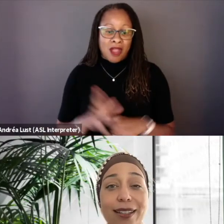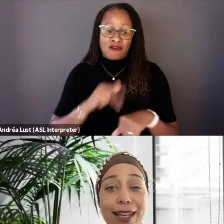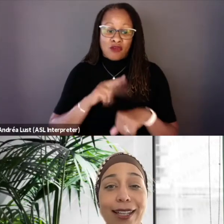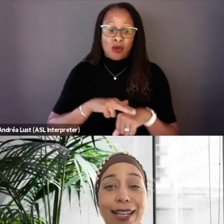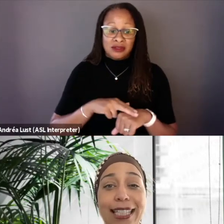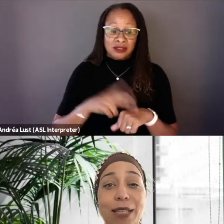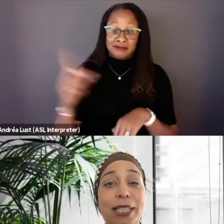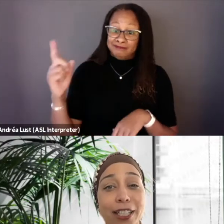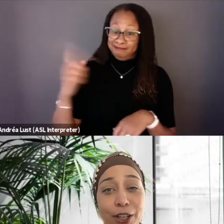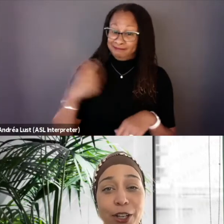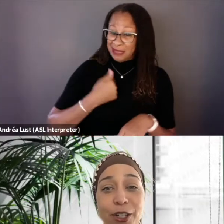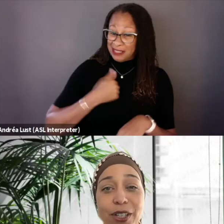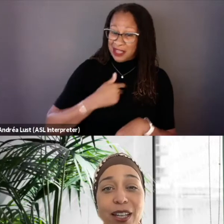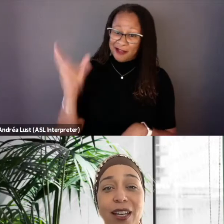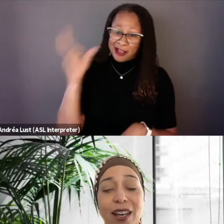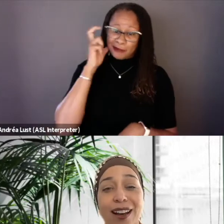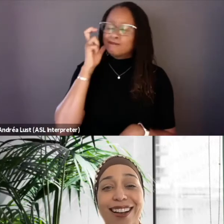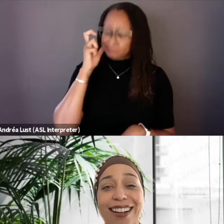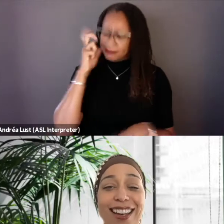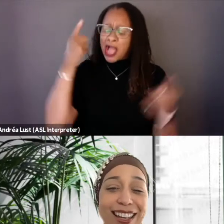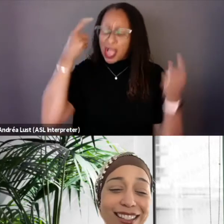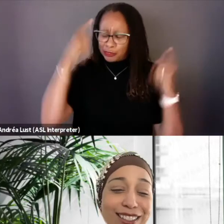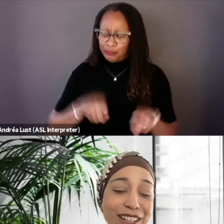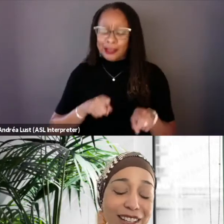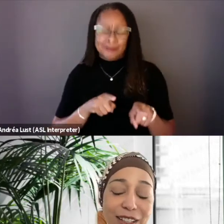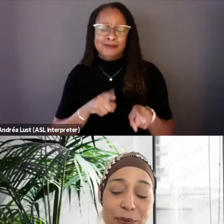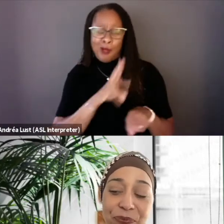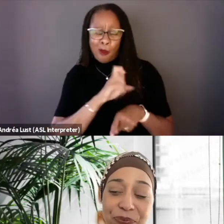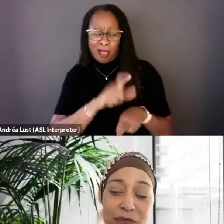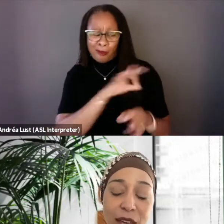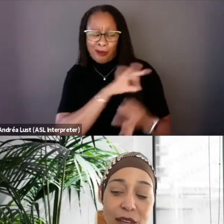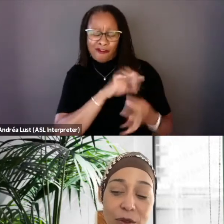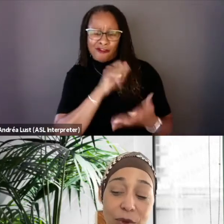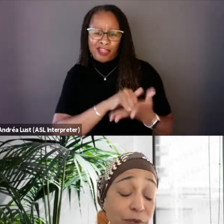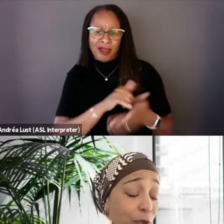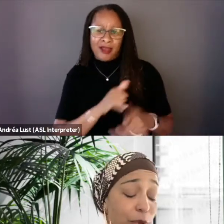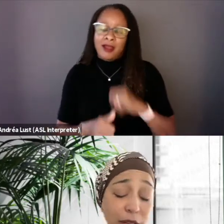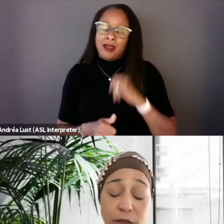I deeply concurred and we brought it to Will.